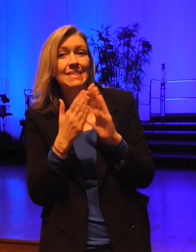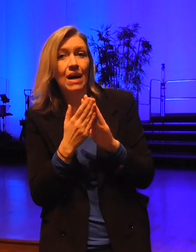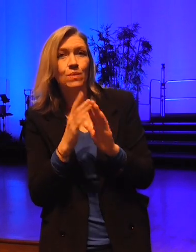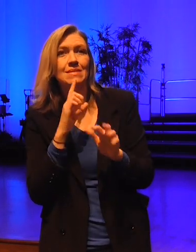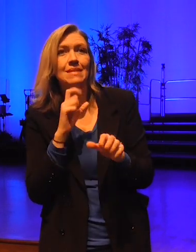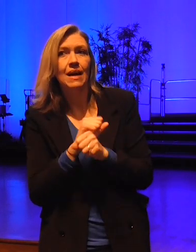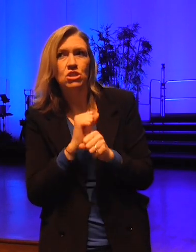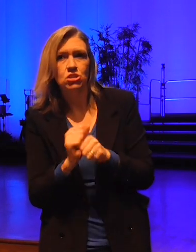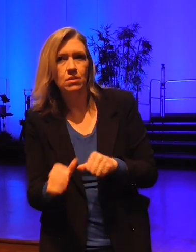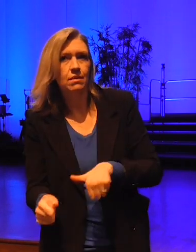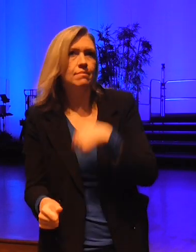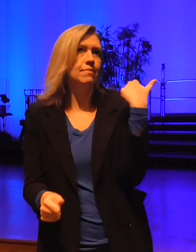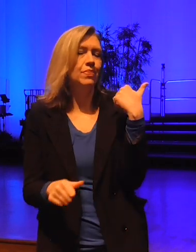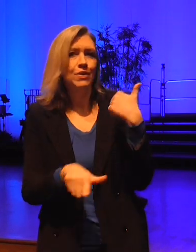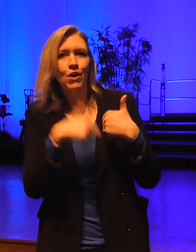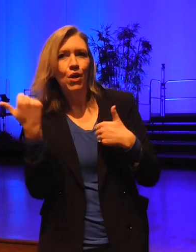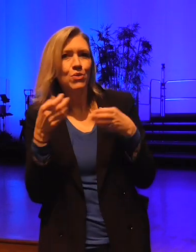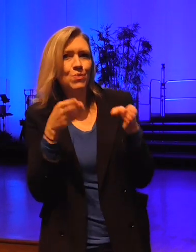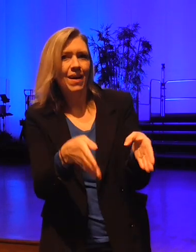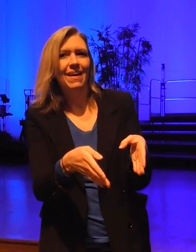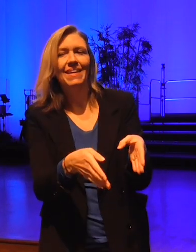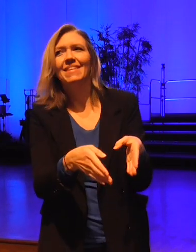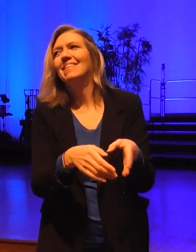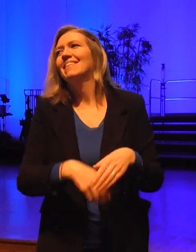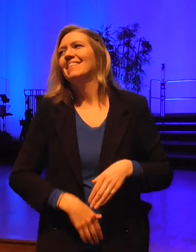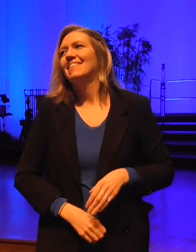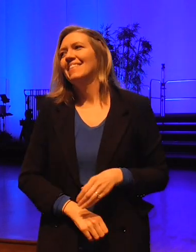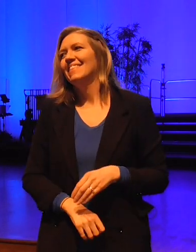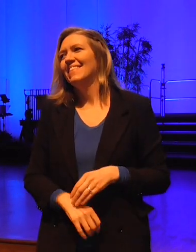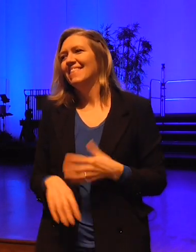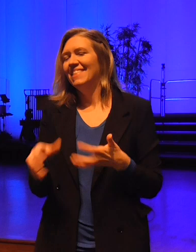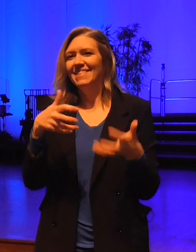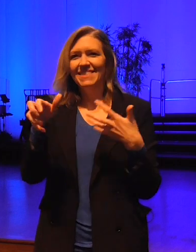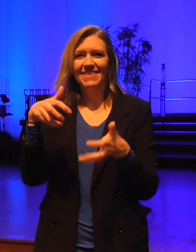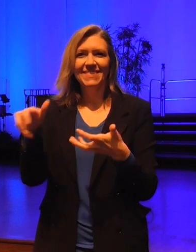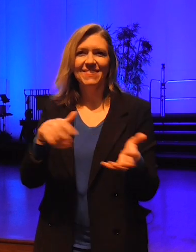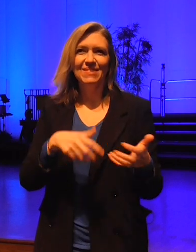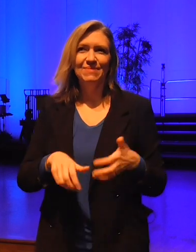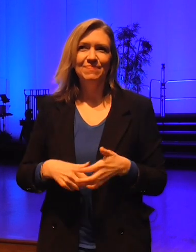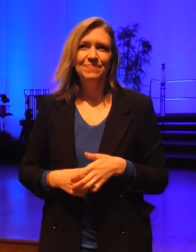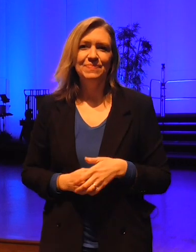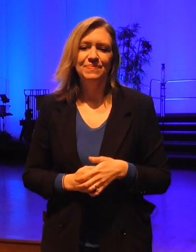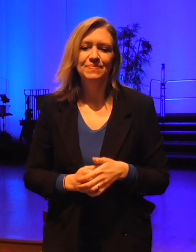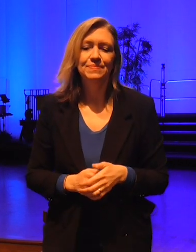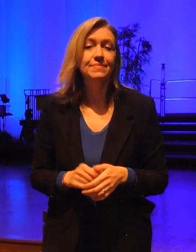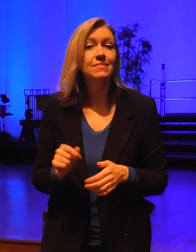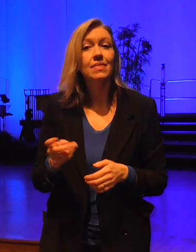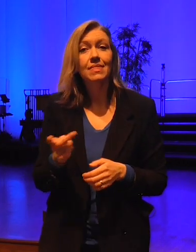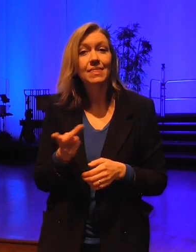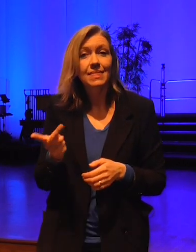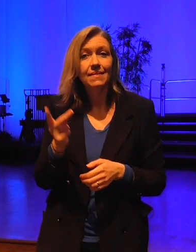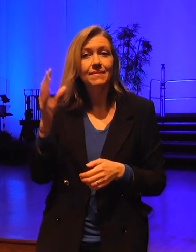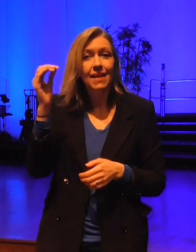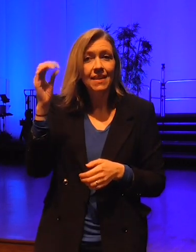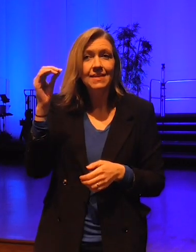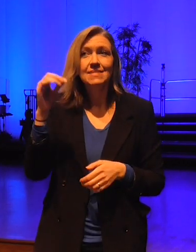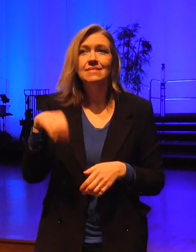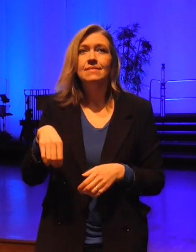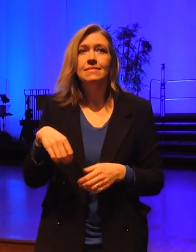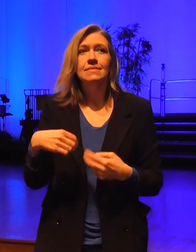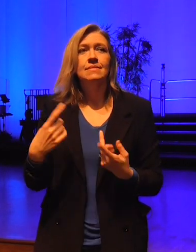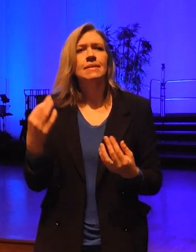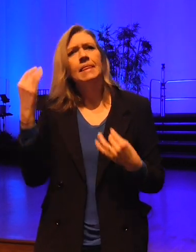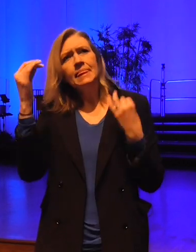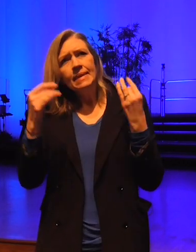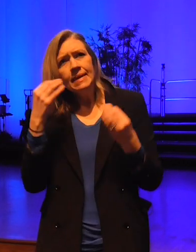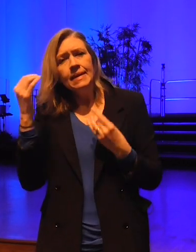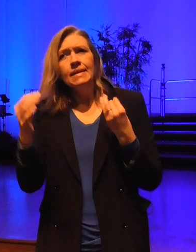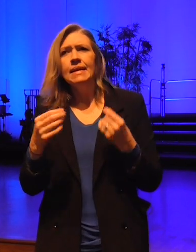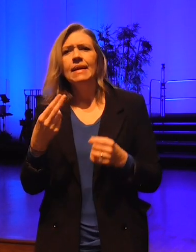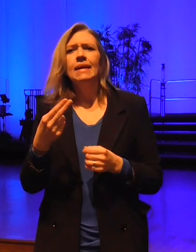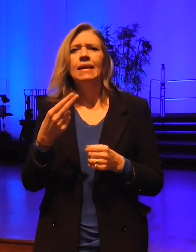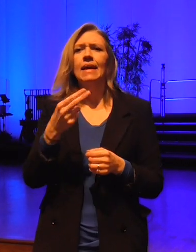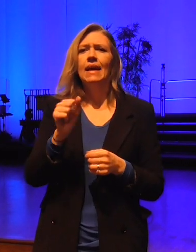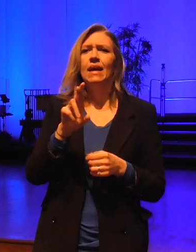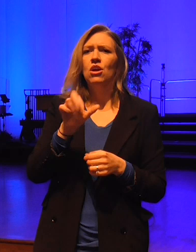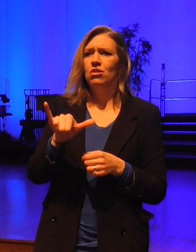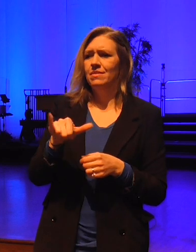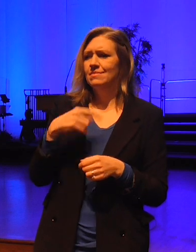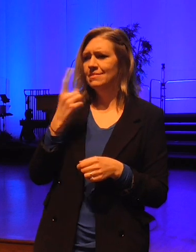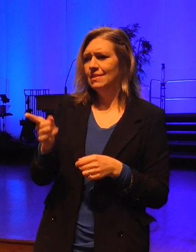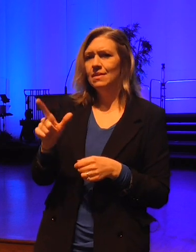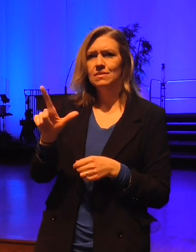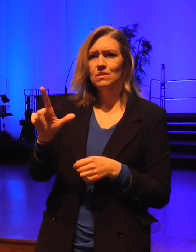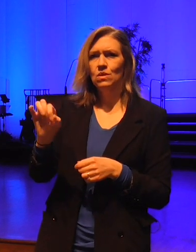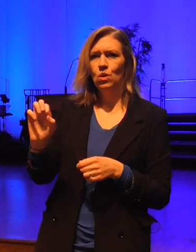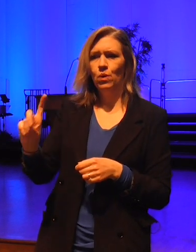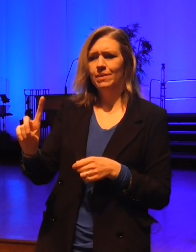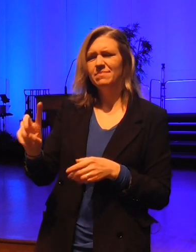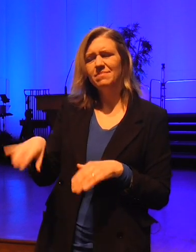way the fellas are stuck there thinking and uh Harry says to Lloyd um boy two guys are